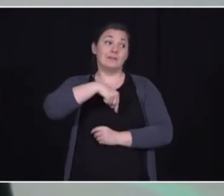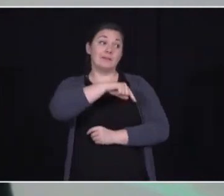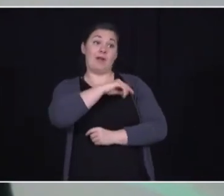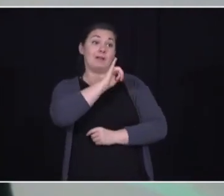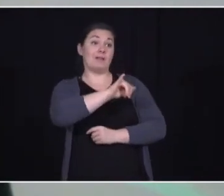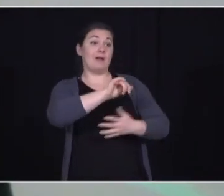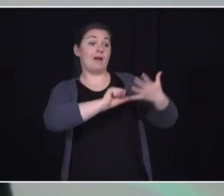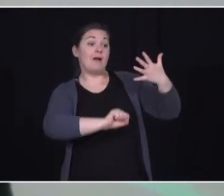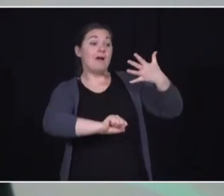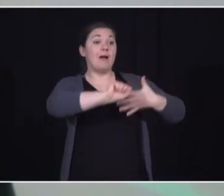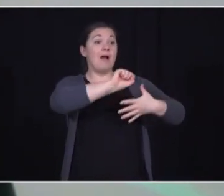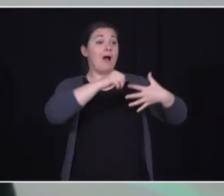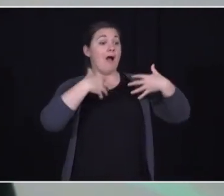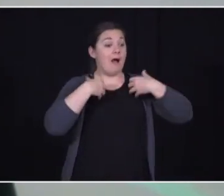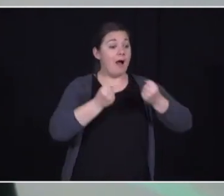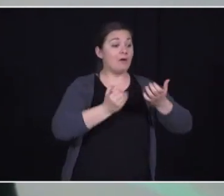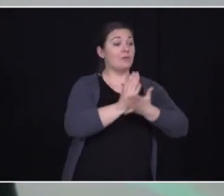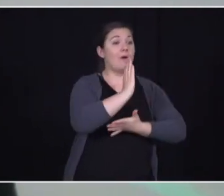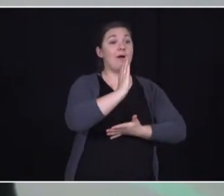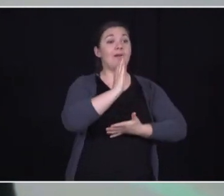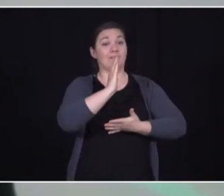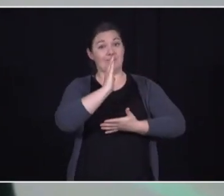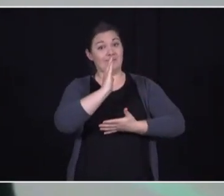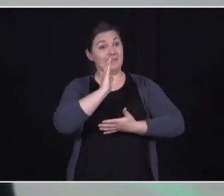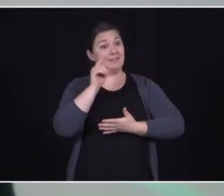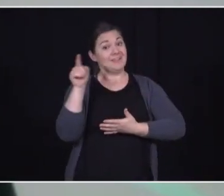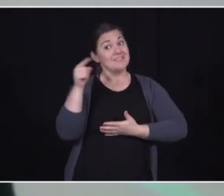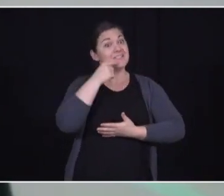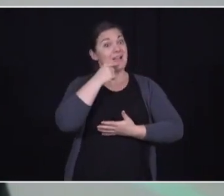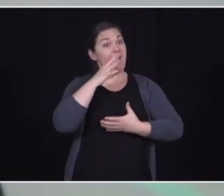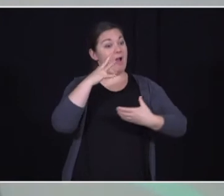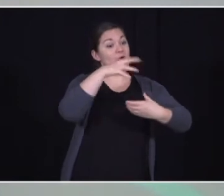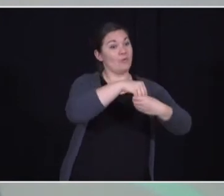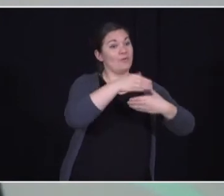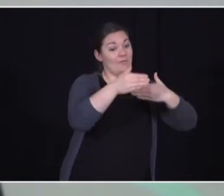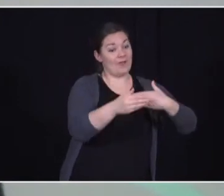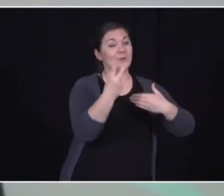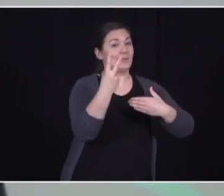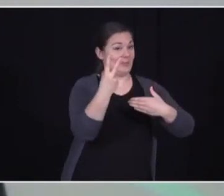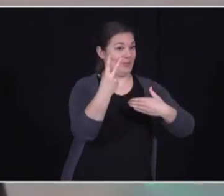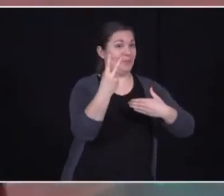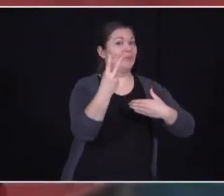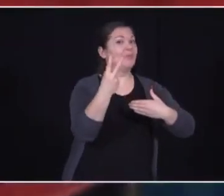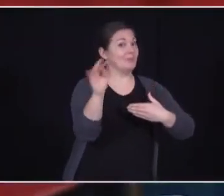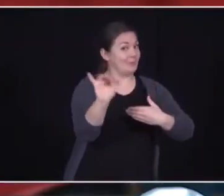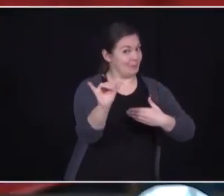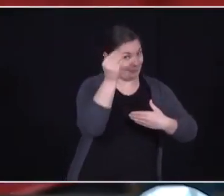and other considerations that you raised, these are all the considerations that need to be weighed, it is not terribly